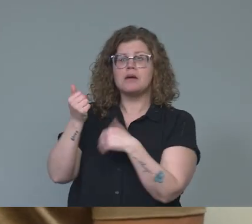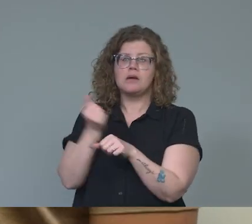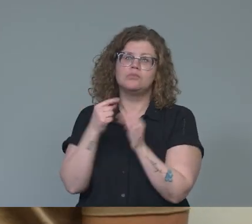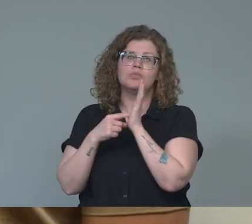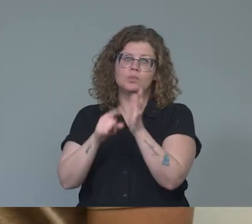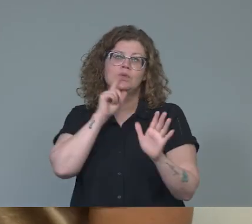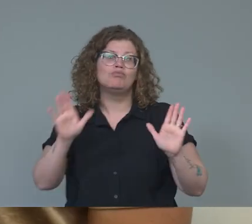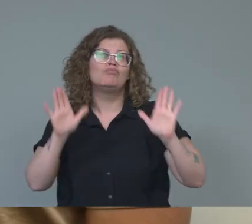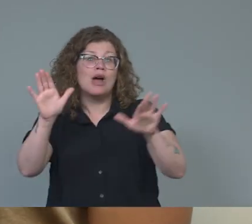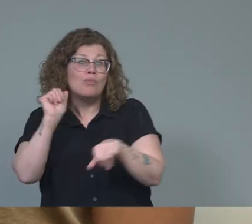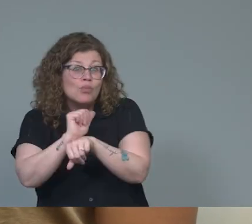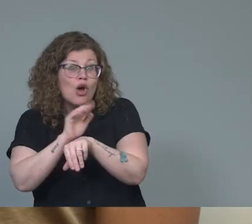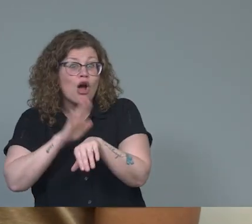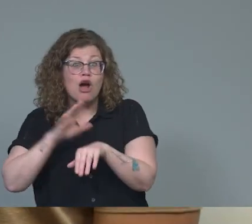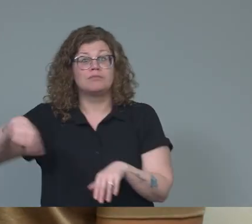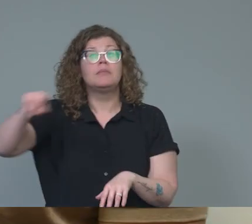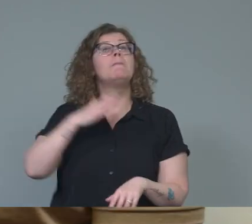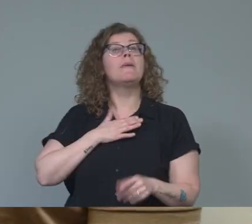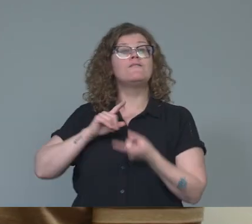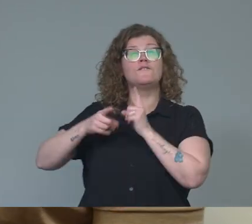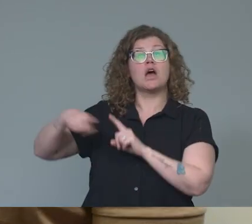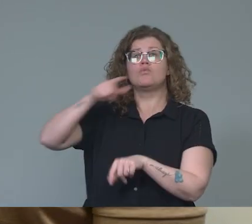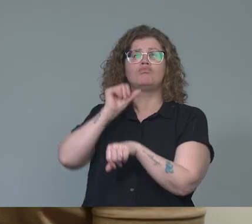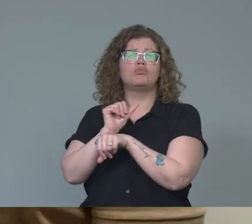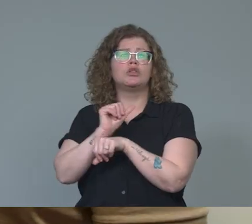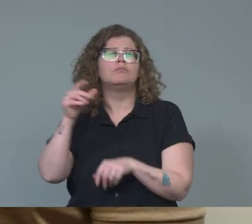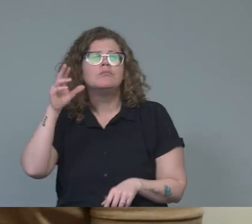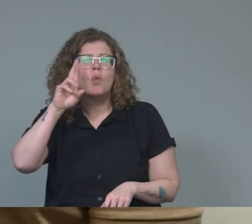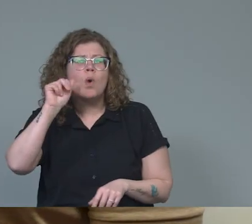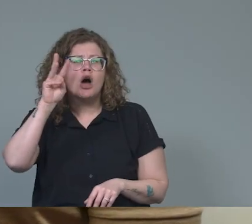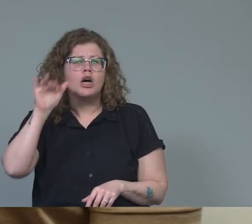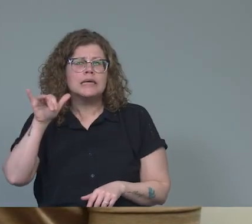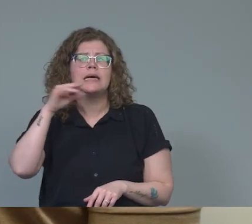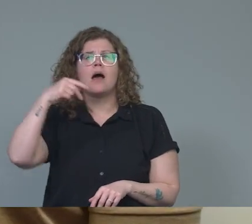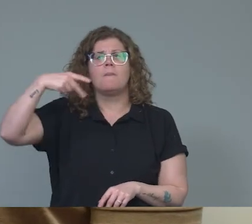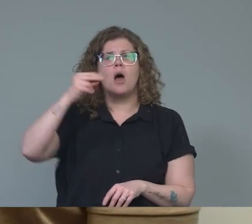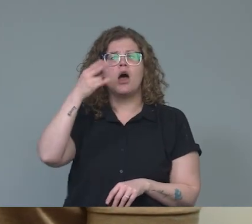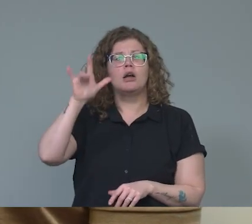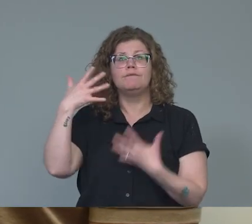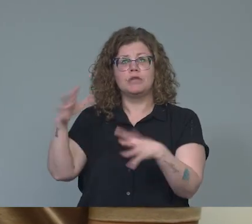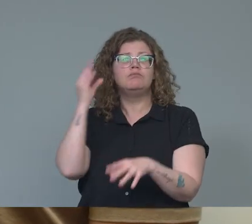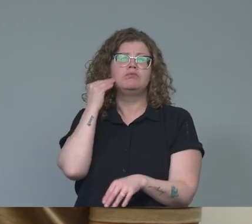more technical than that, which is great. But and then in doing and doing that, we also, figured out how